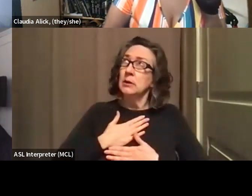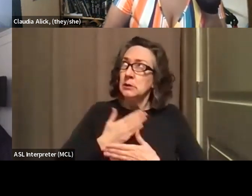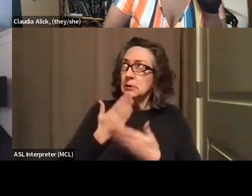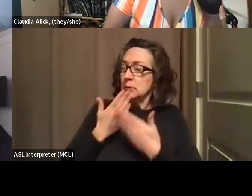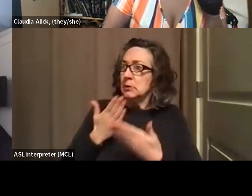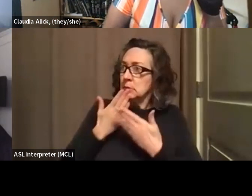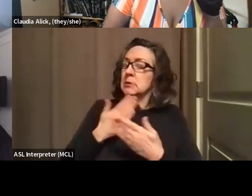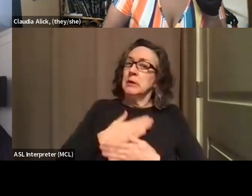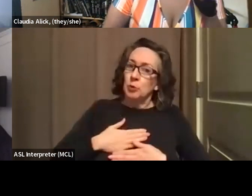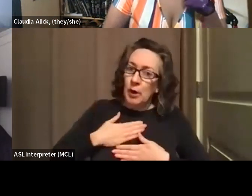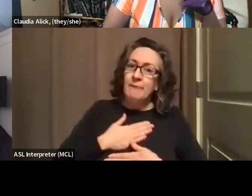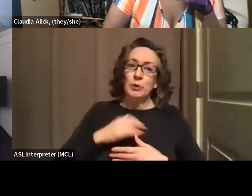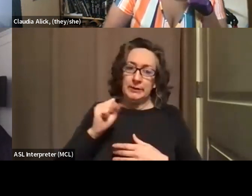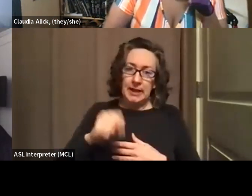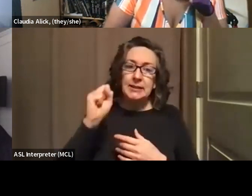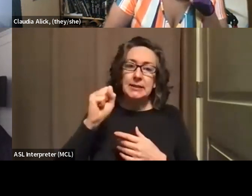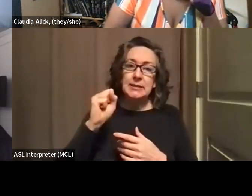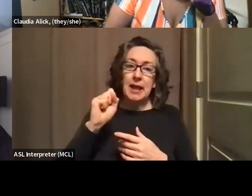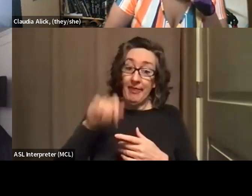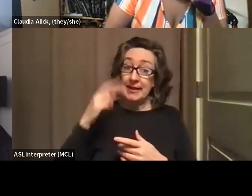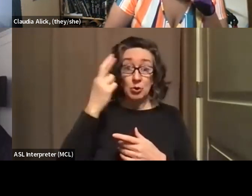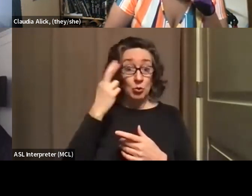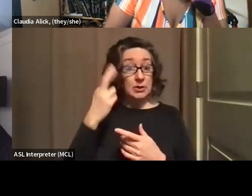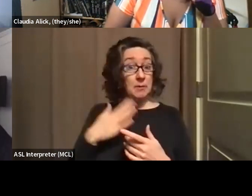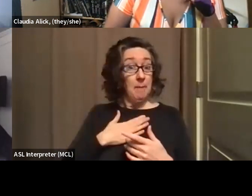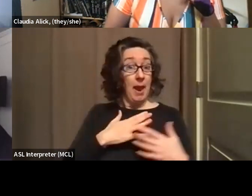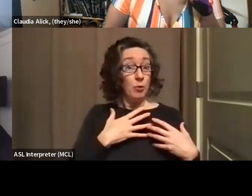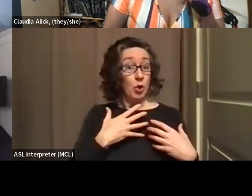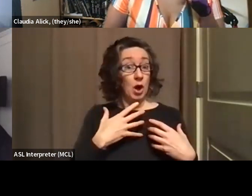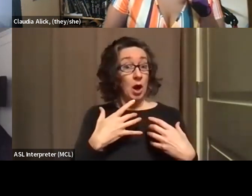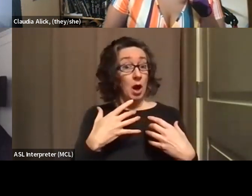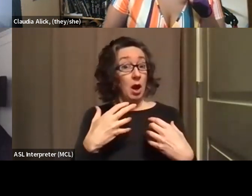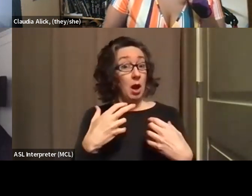And I know that it's the reason that I am recovering the way that I am.